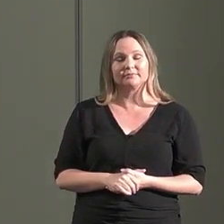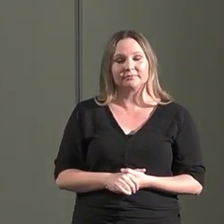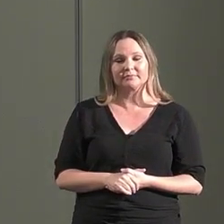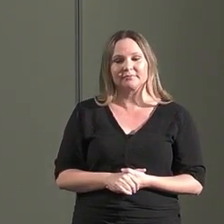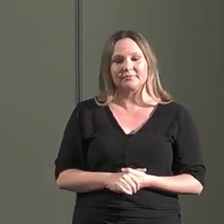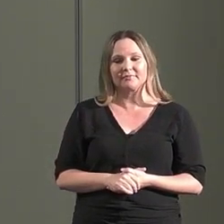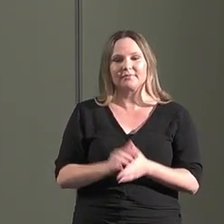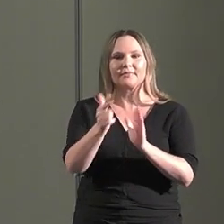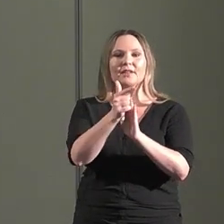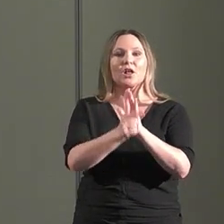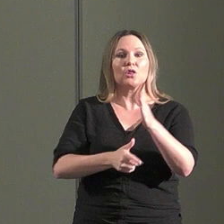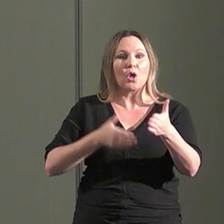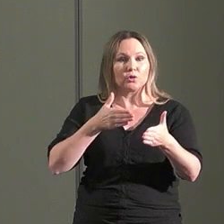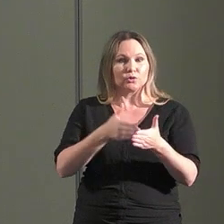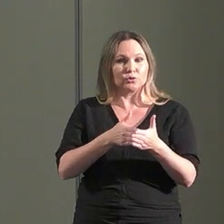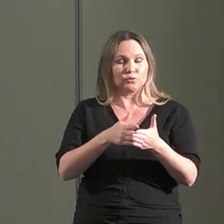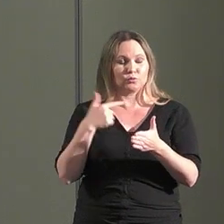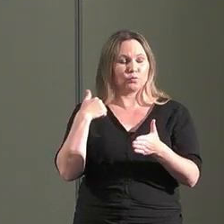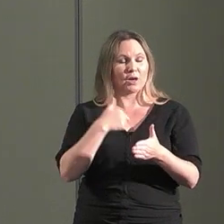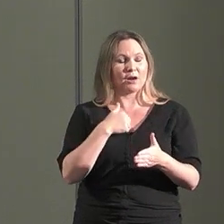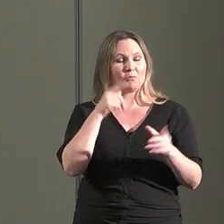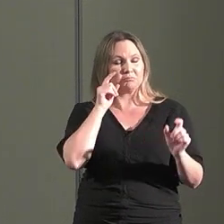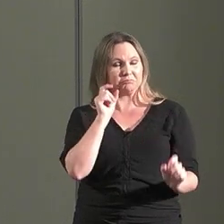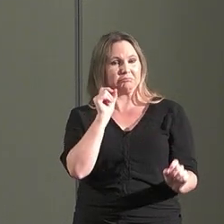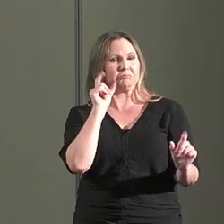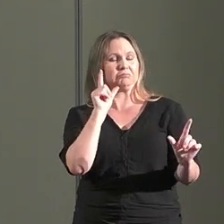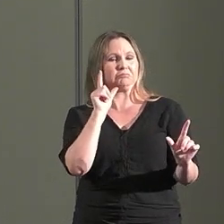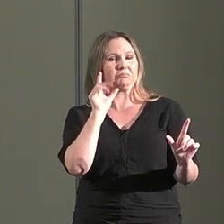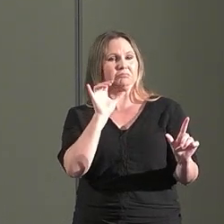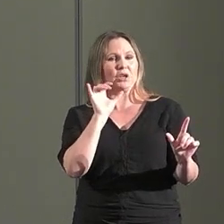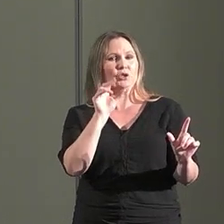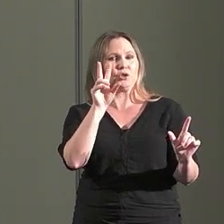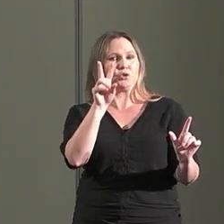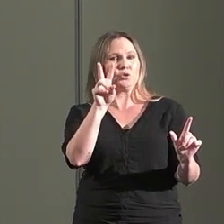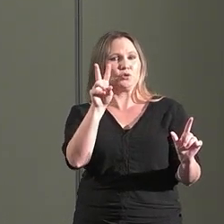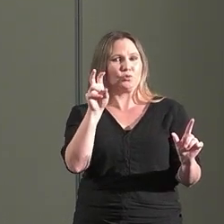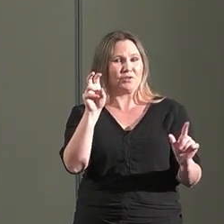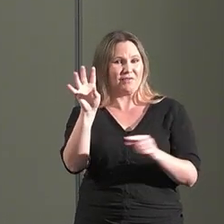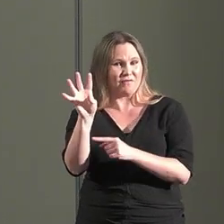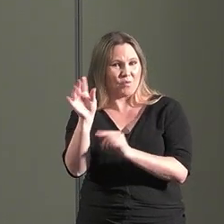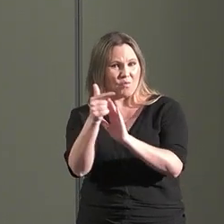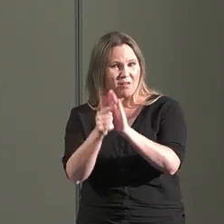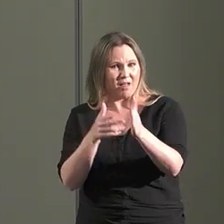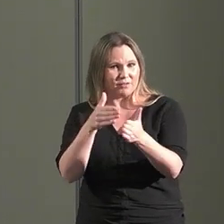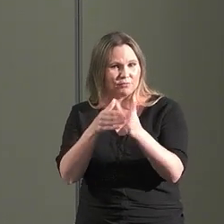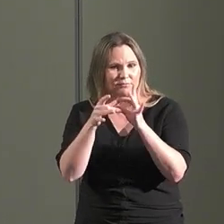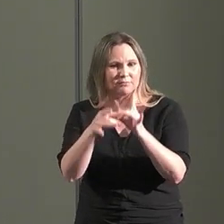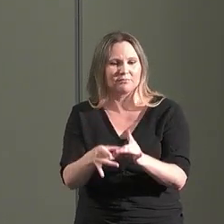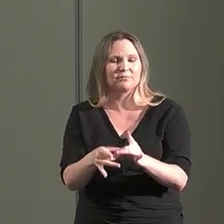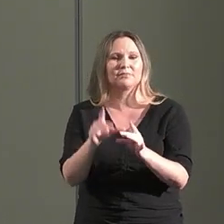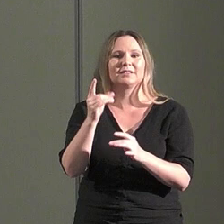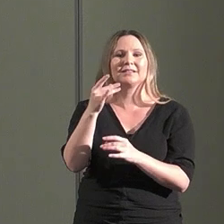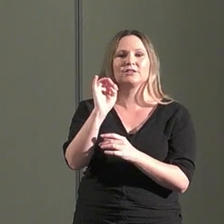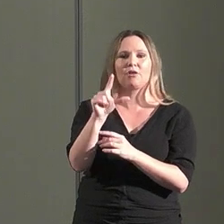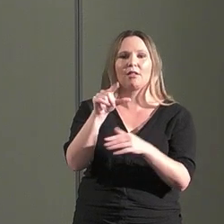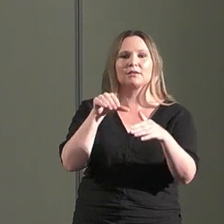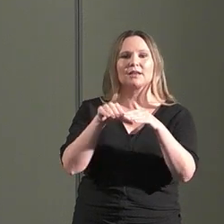And lawsuits we were surprised there were 204 lawsuits related to digital accessibility.